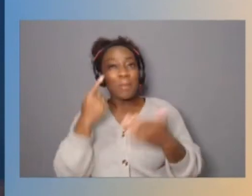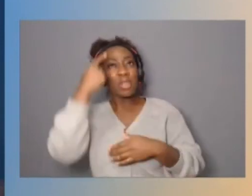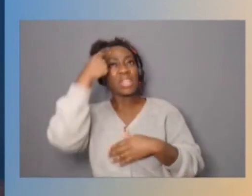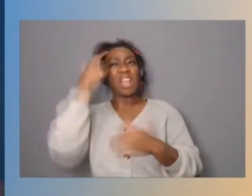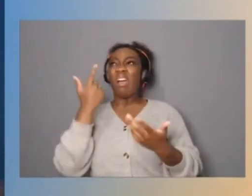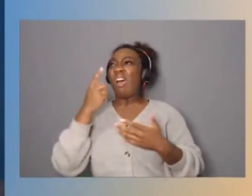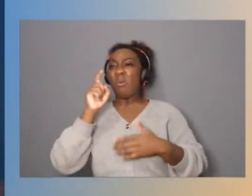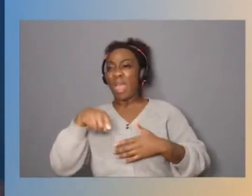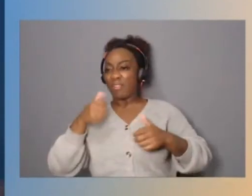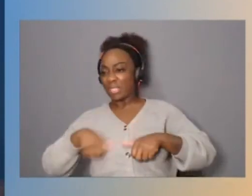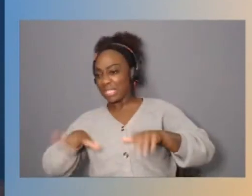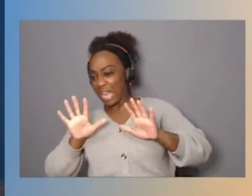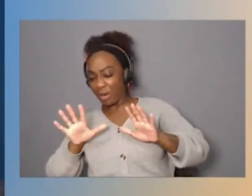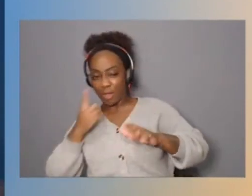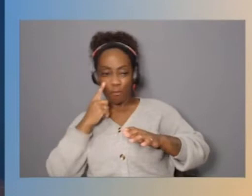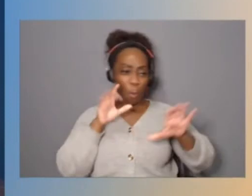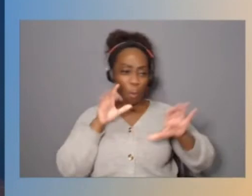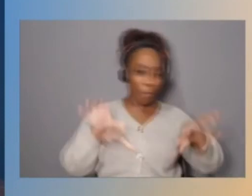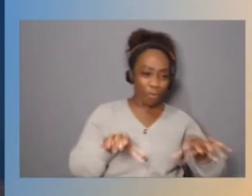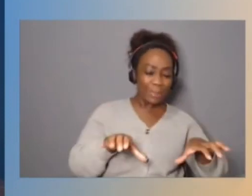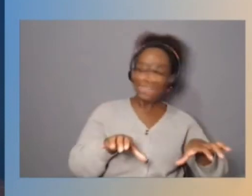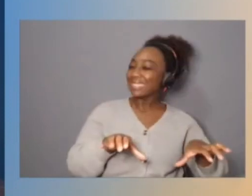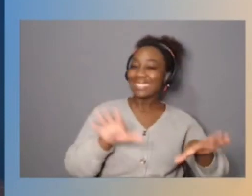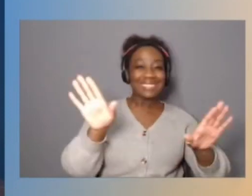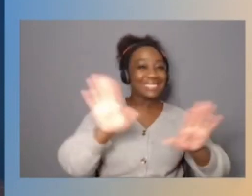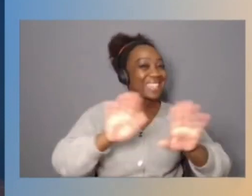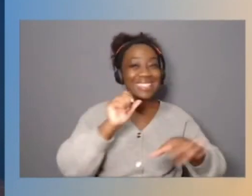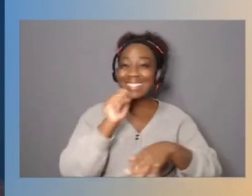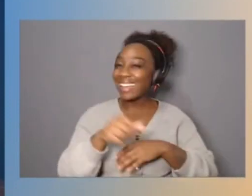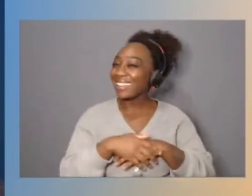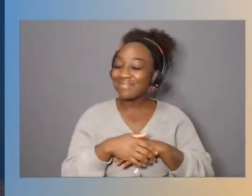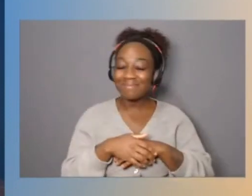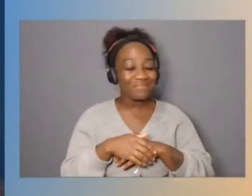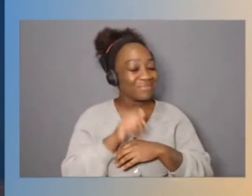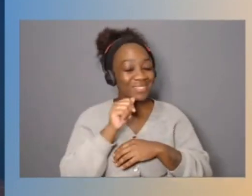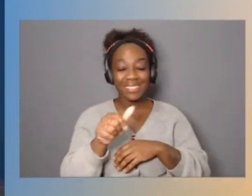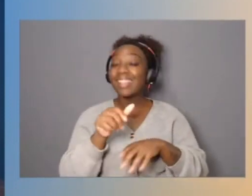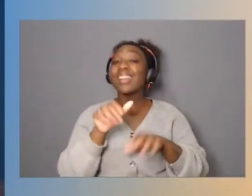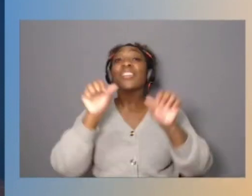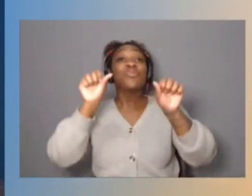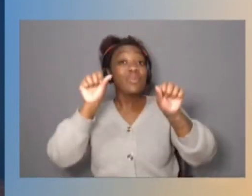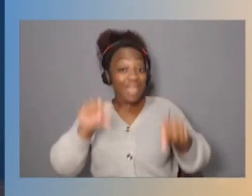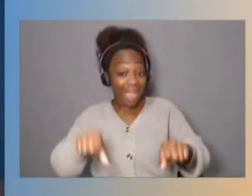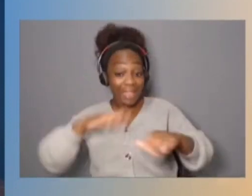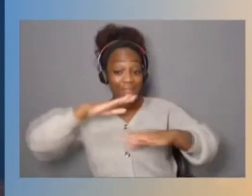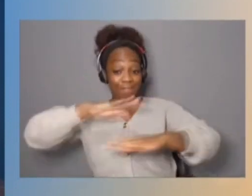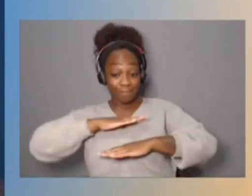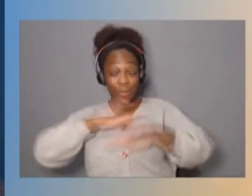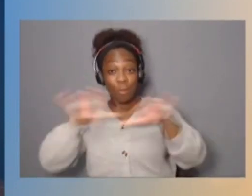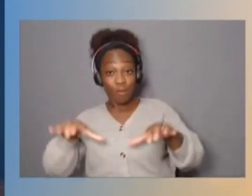but that's absolutely not the case. You can meet your performance goal at the lower cost.